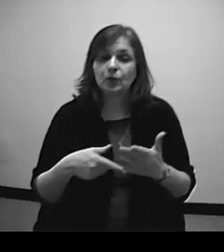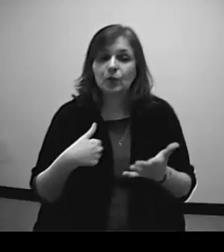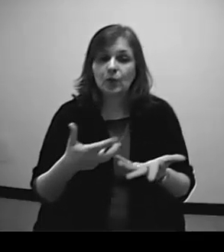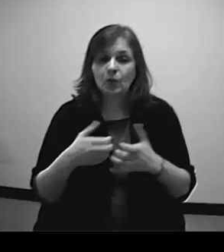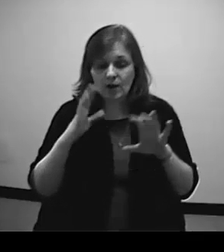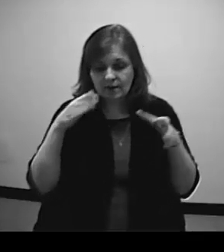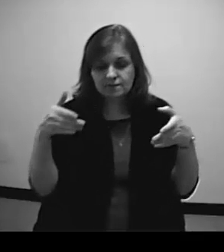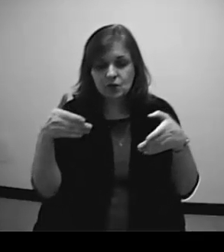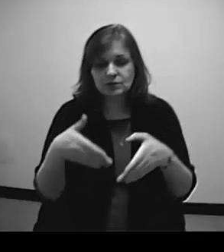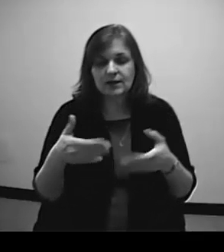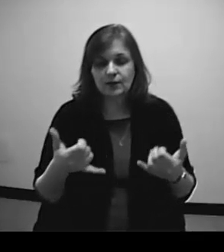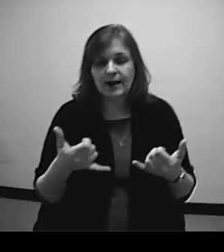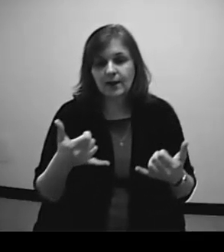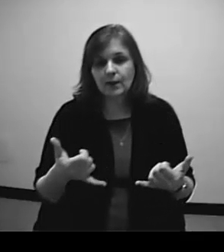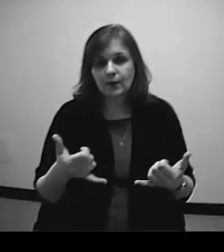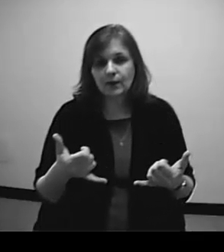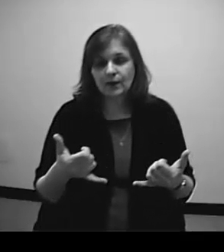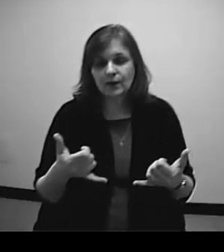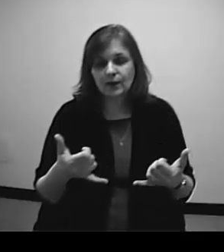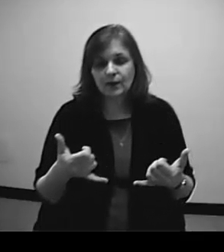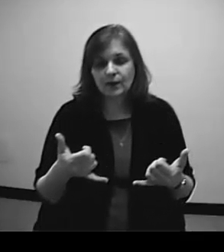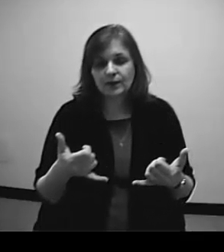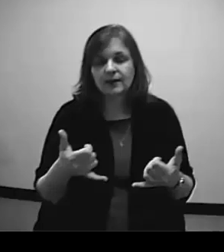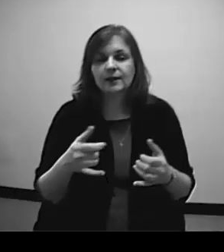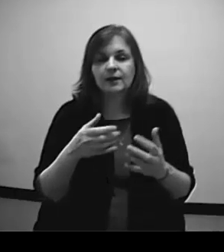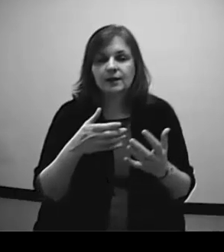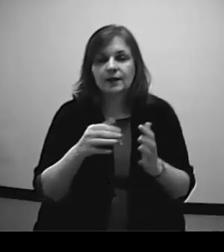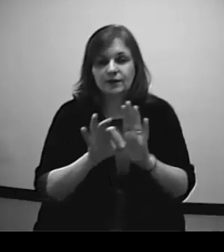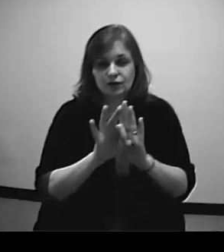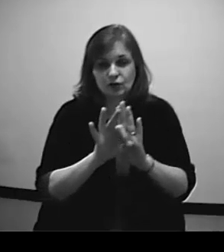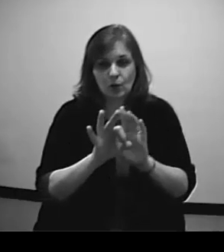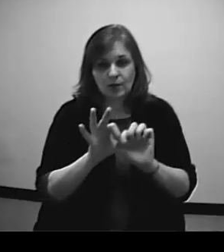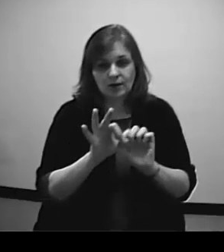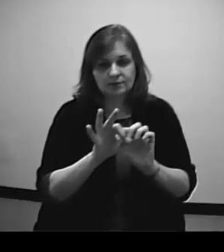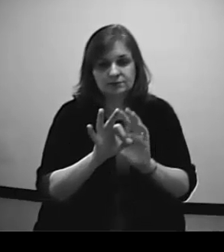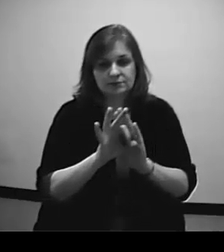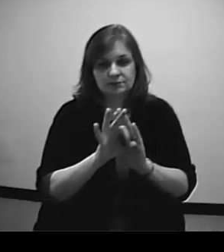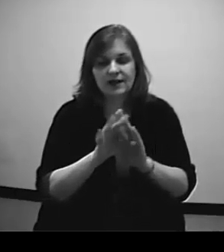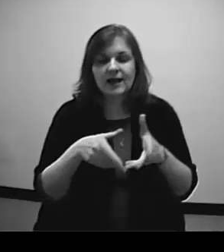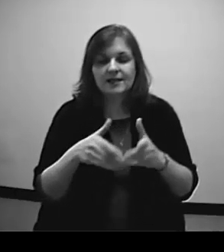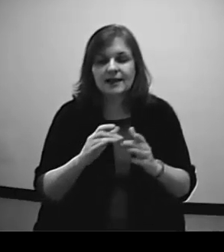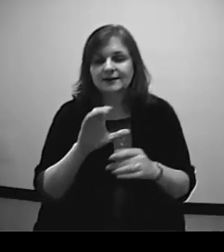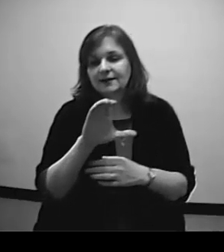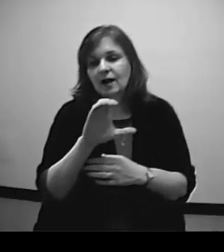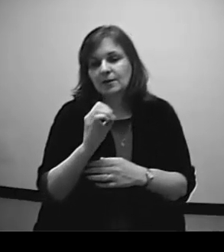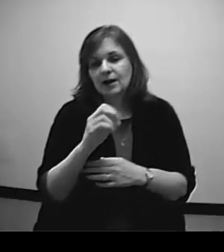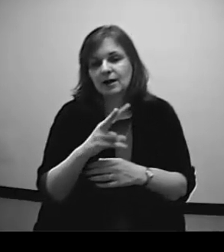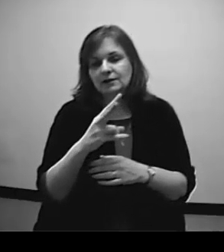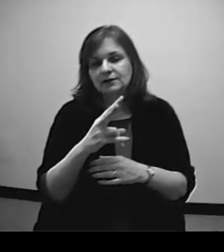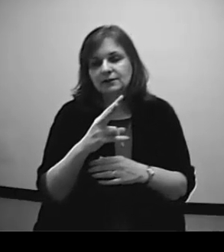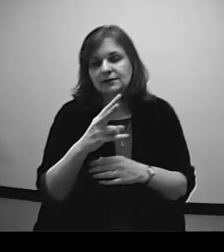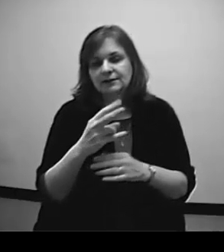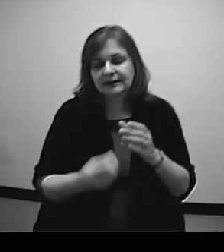what we want us focus on is that this is where we actually get carbon dioxide IN and oxygen OUT of